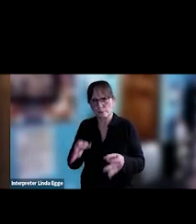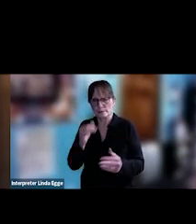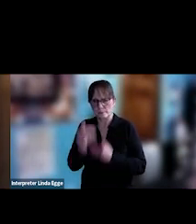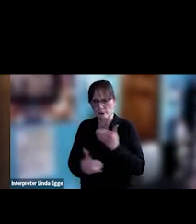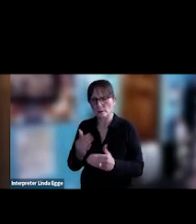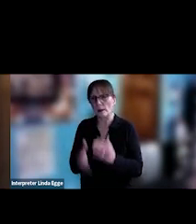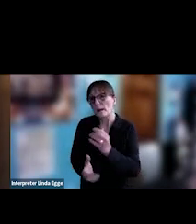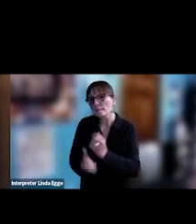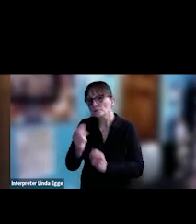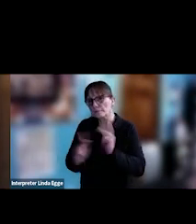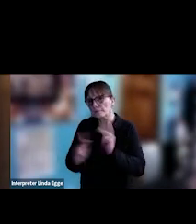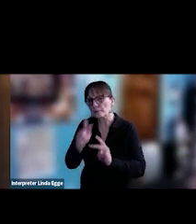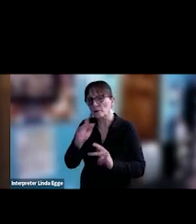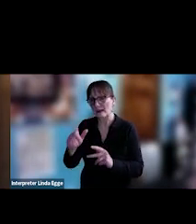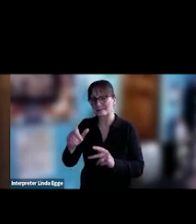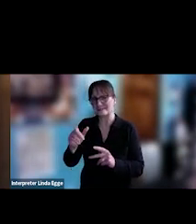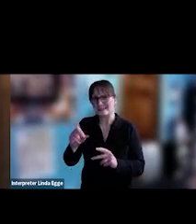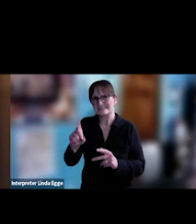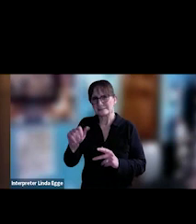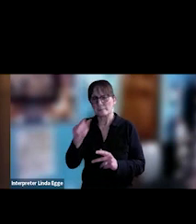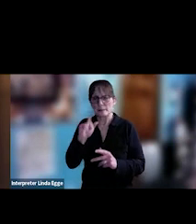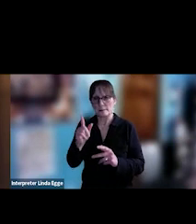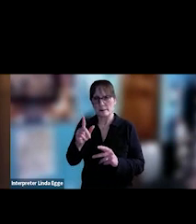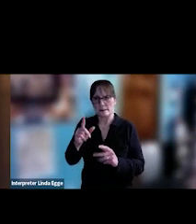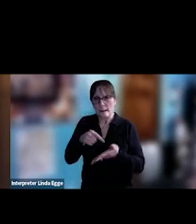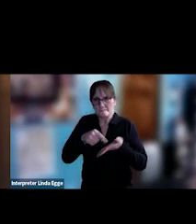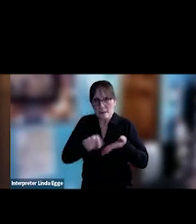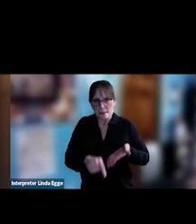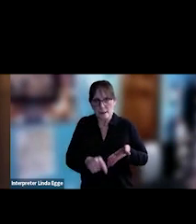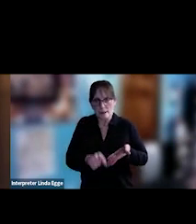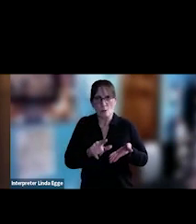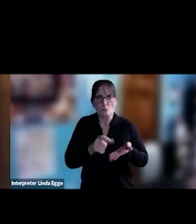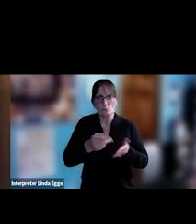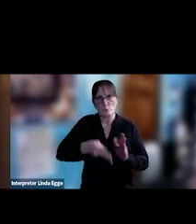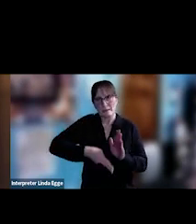that disability payment is gonna be higher than their early retirement amount,